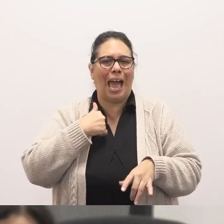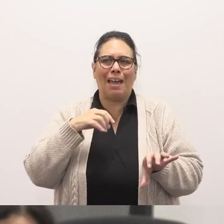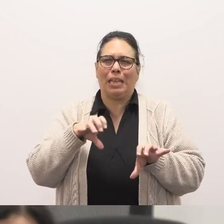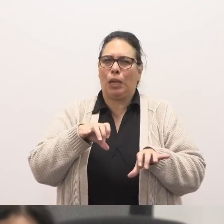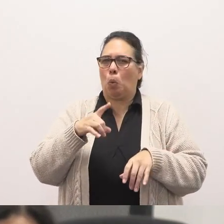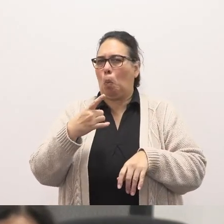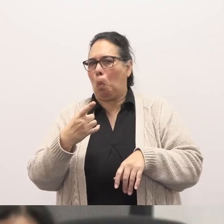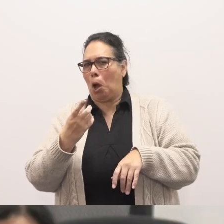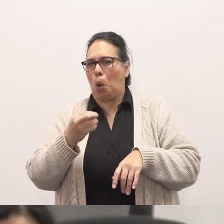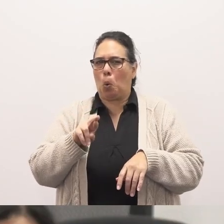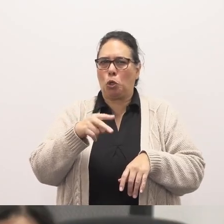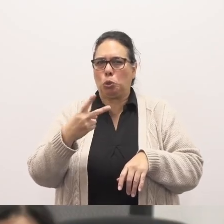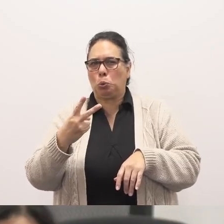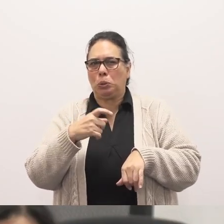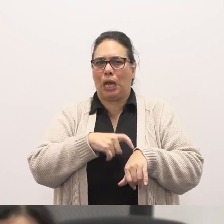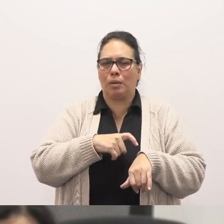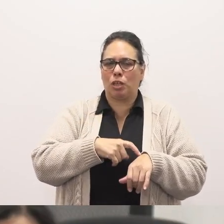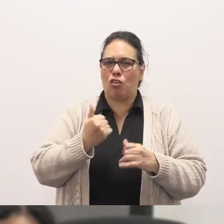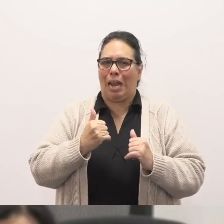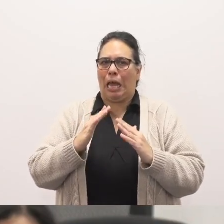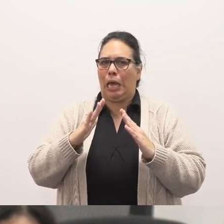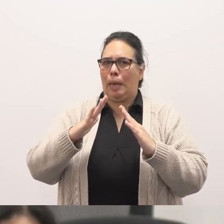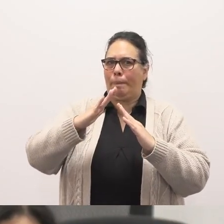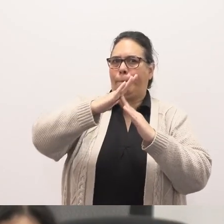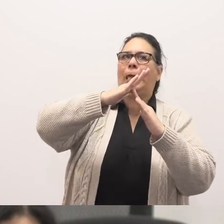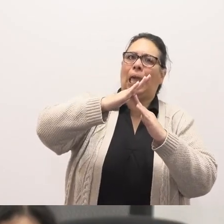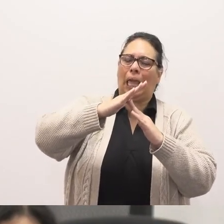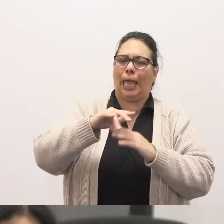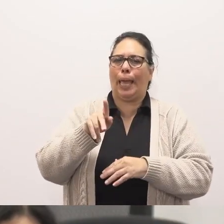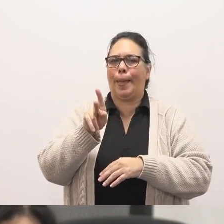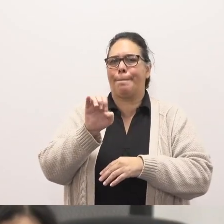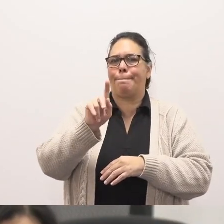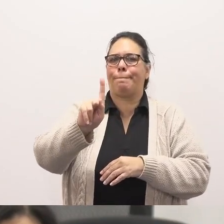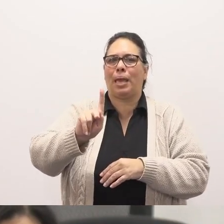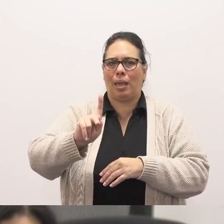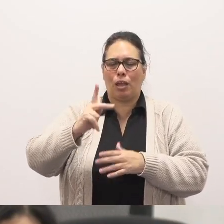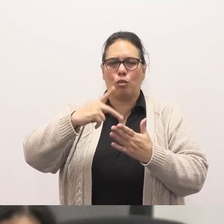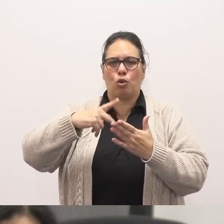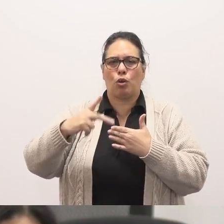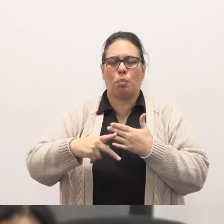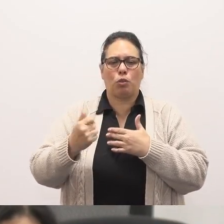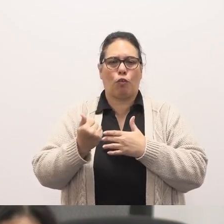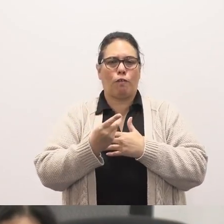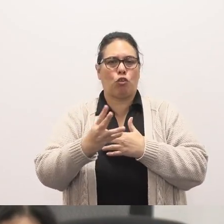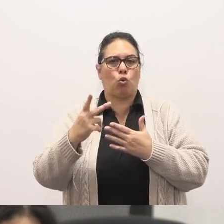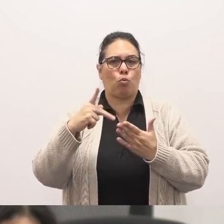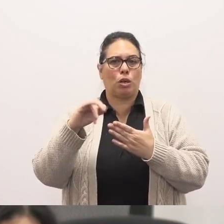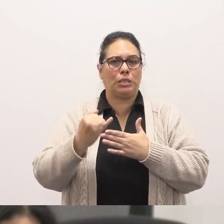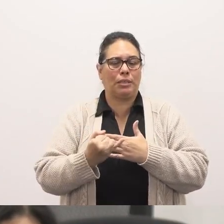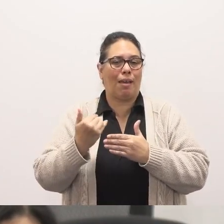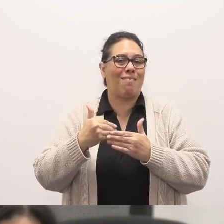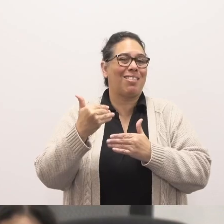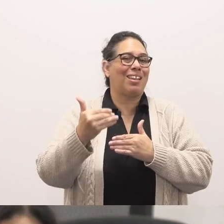we're entering the peak of our bond program. So, there is quite a few projects underway over the course of the next three, four, five year stretch in particular.